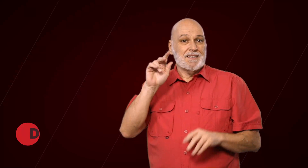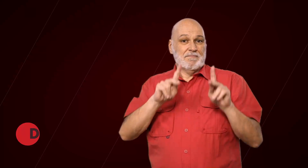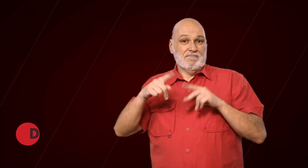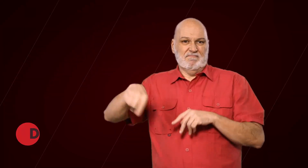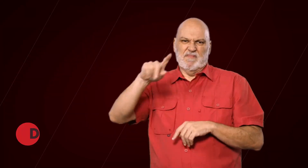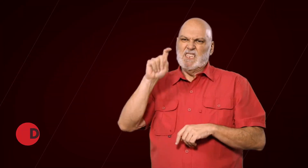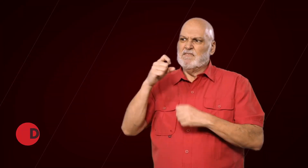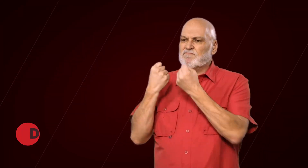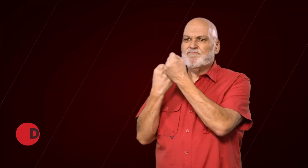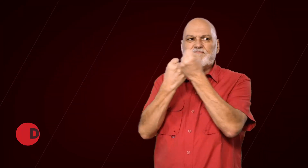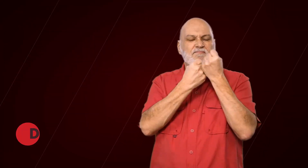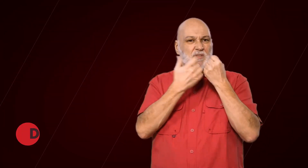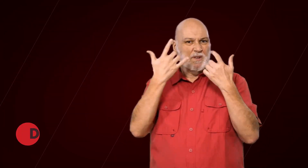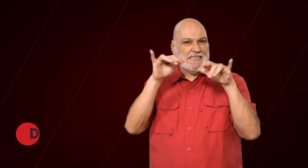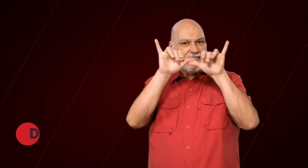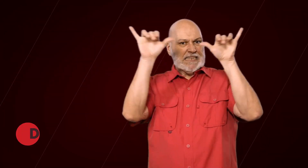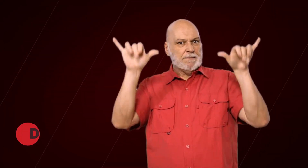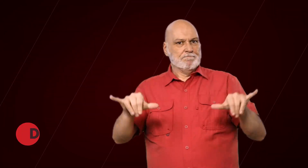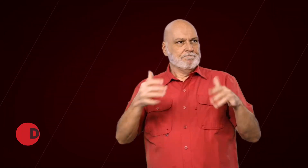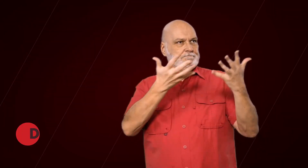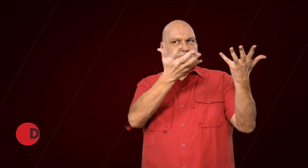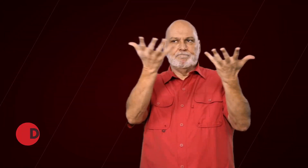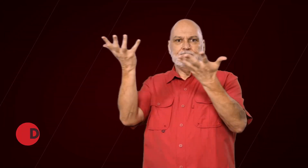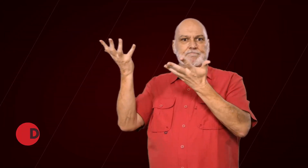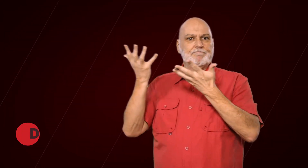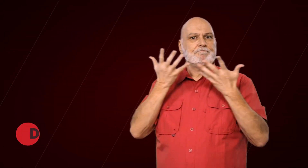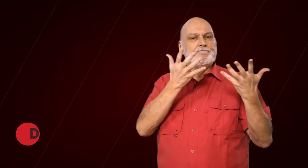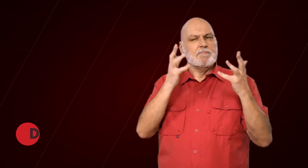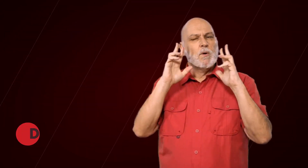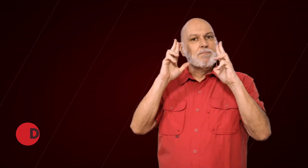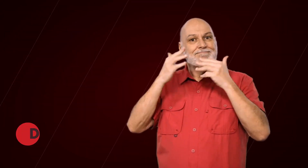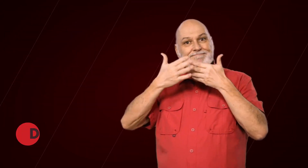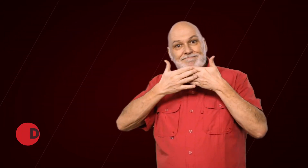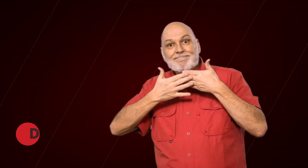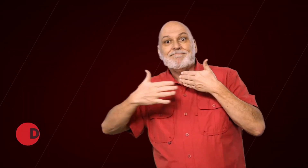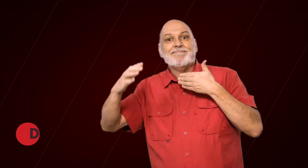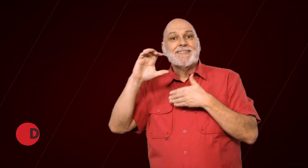[Anselmo]: People need a support system.